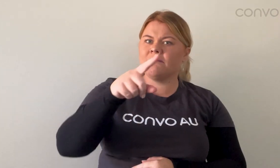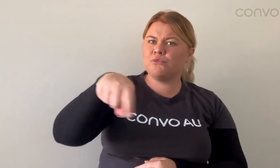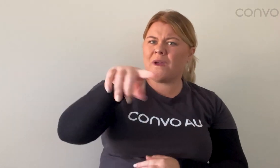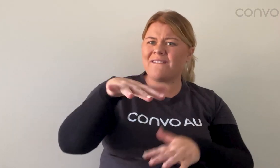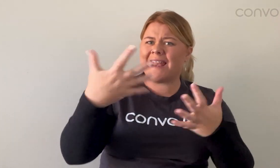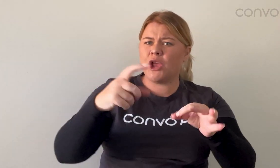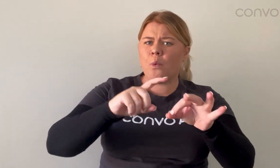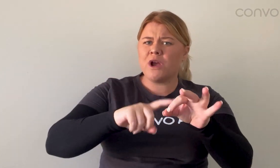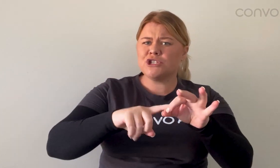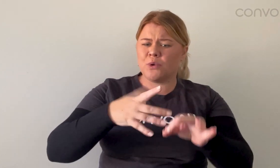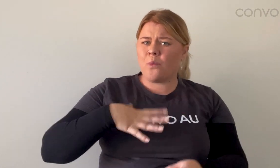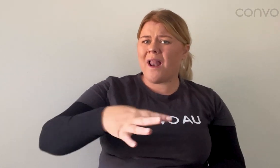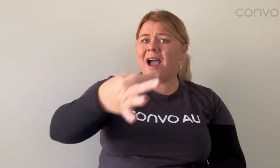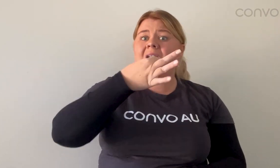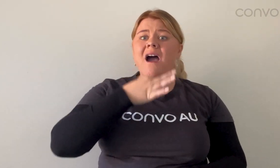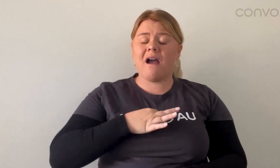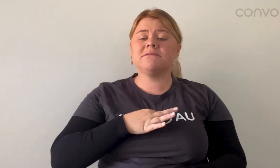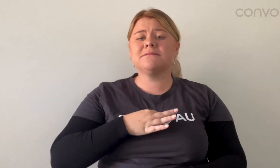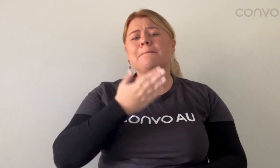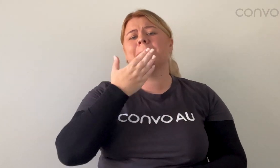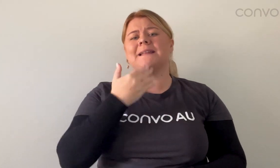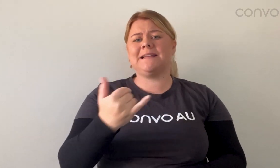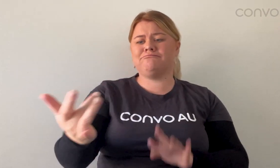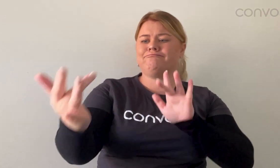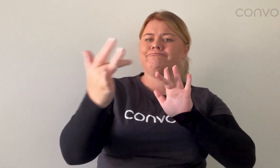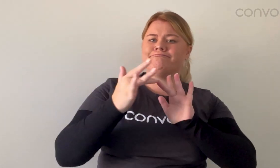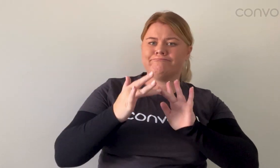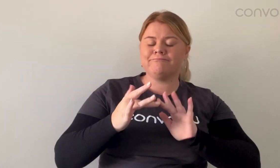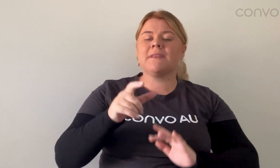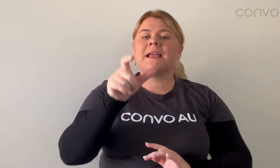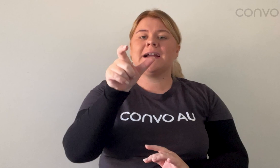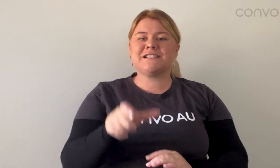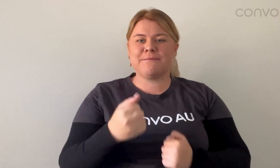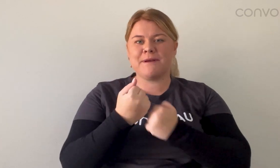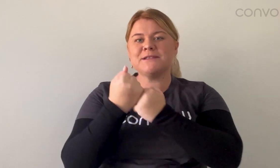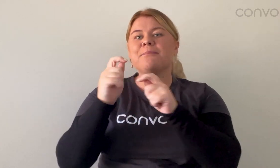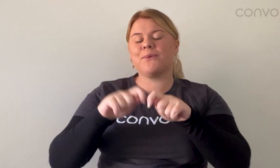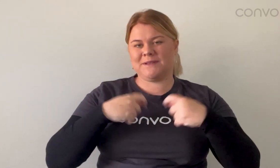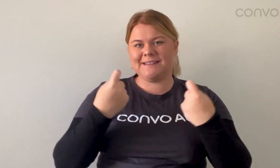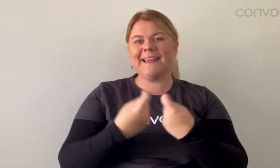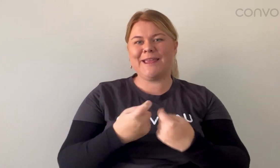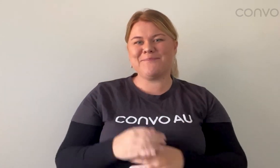If you have any questions, please contact our Customer Support team.